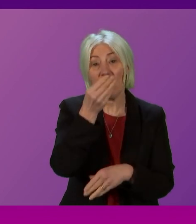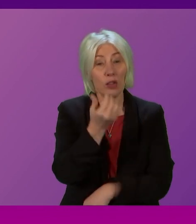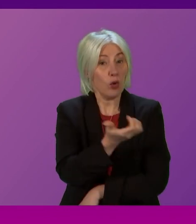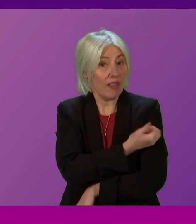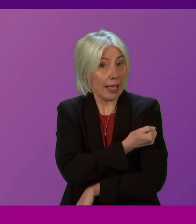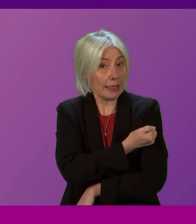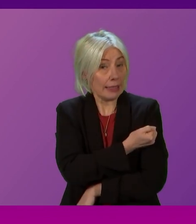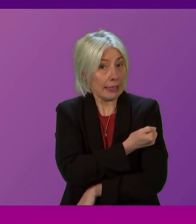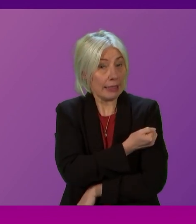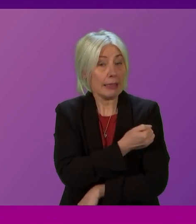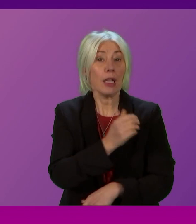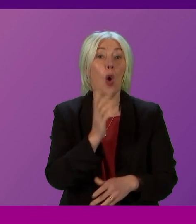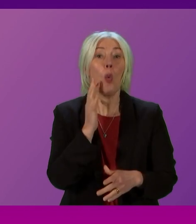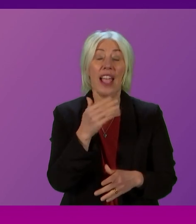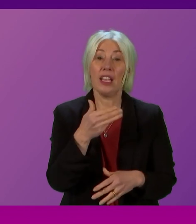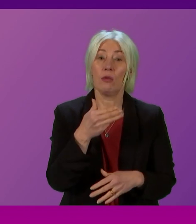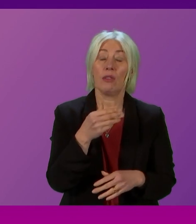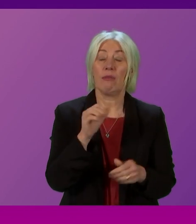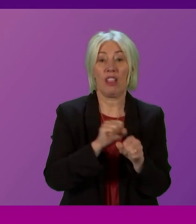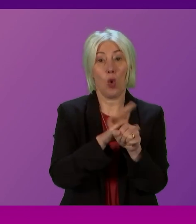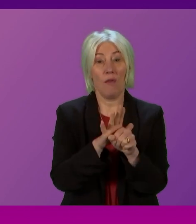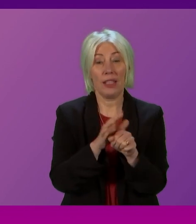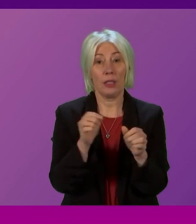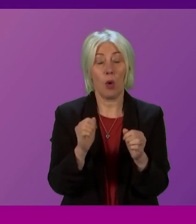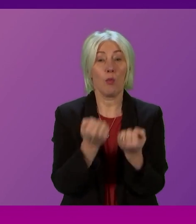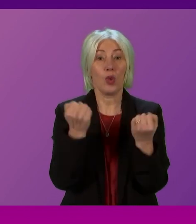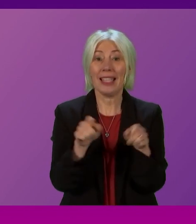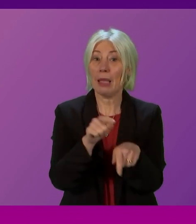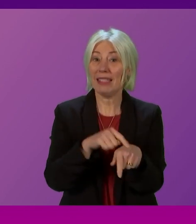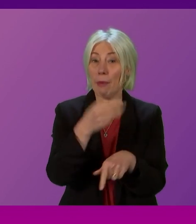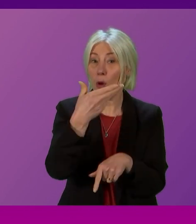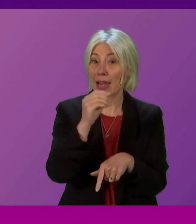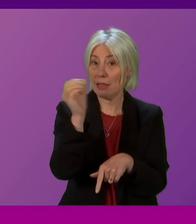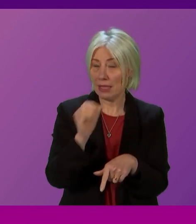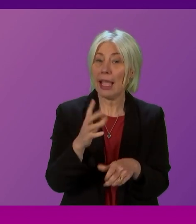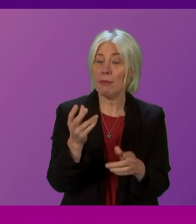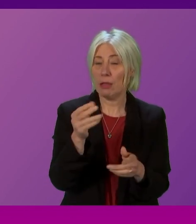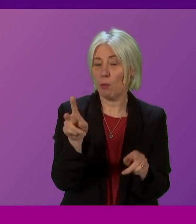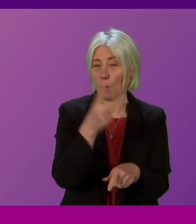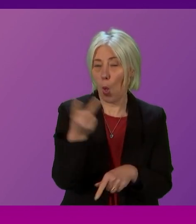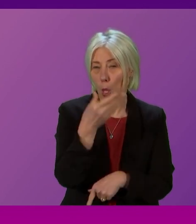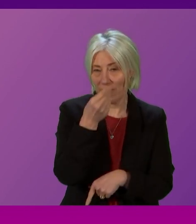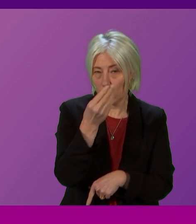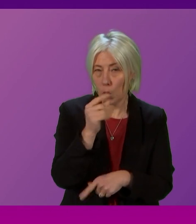so did that when getting their winter Covid booster—but can more be done to ensure access